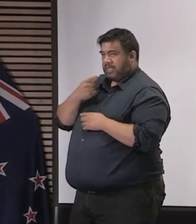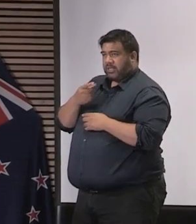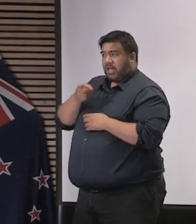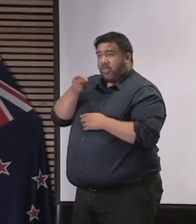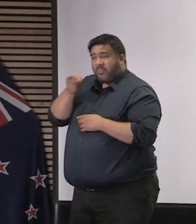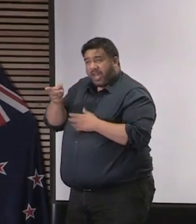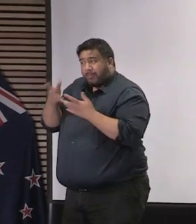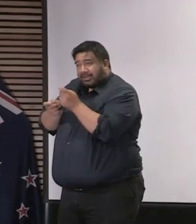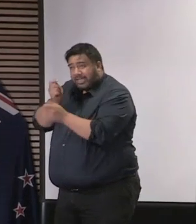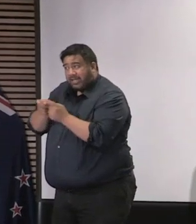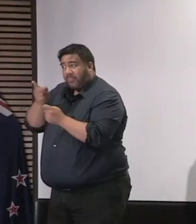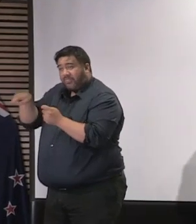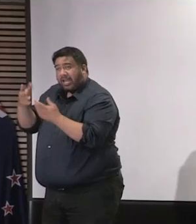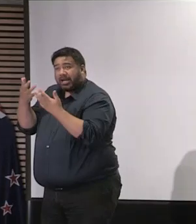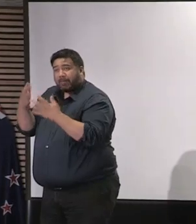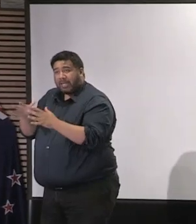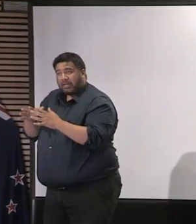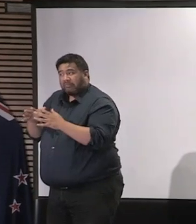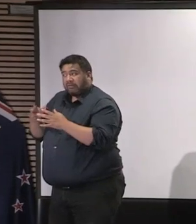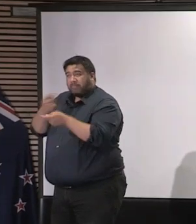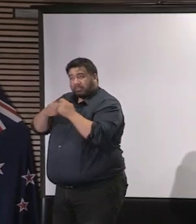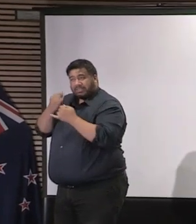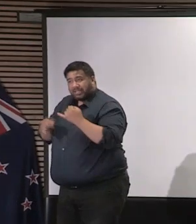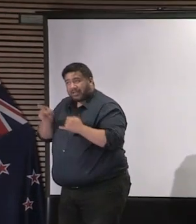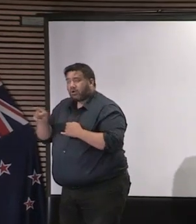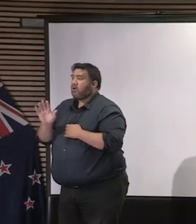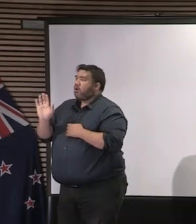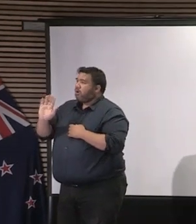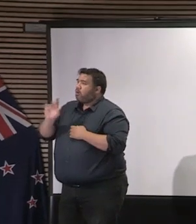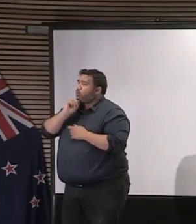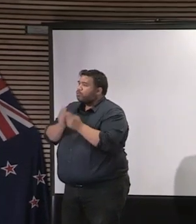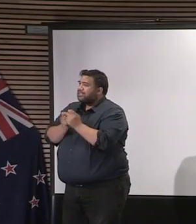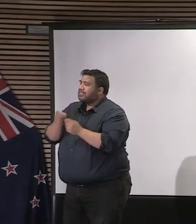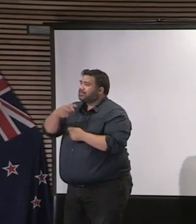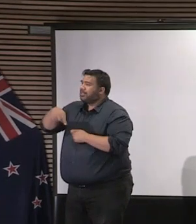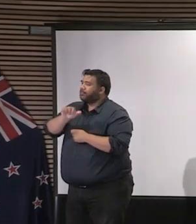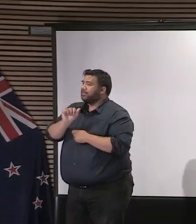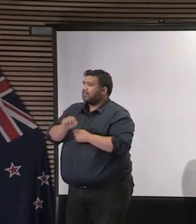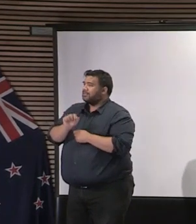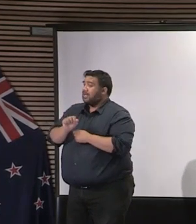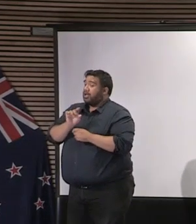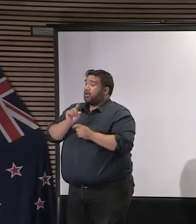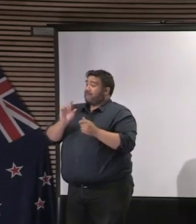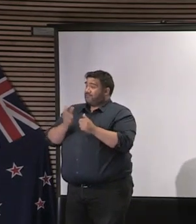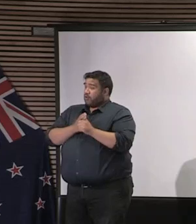who were spat on, are any of them displaying symptoms? Have they be tested? So, staff will